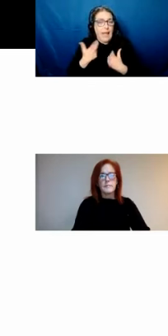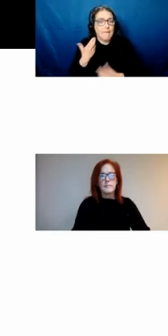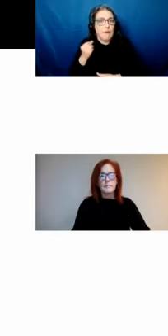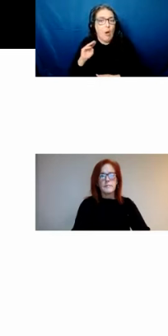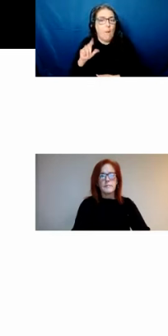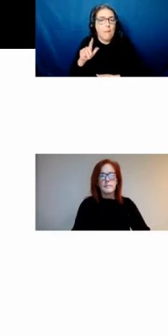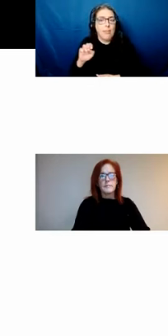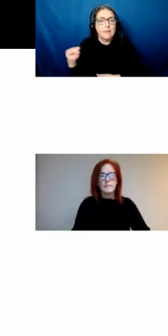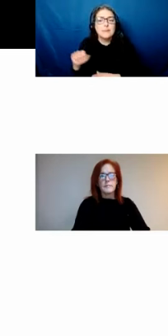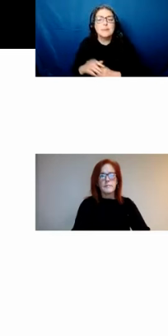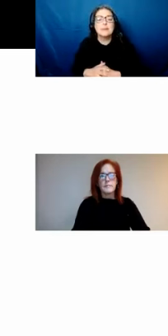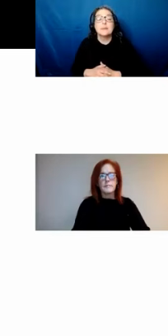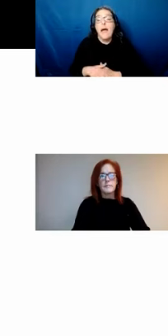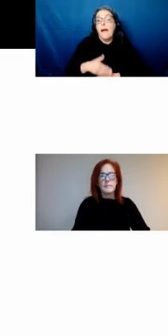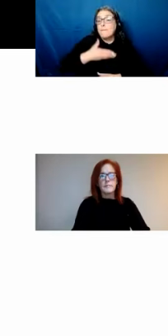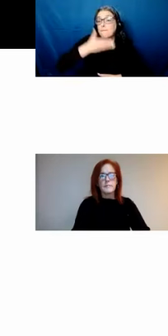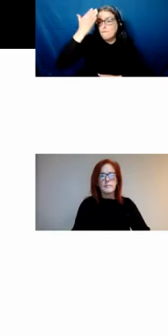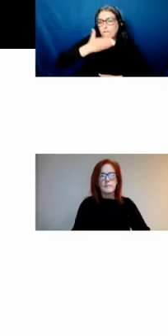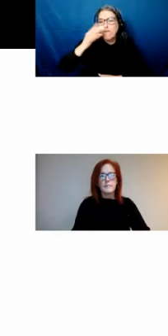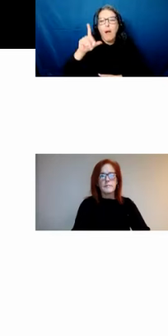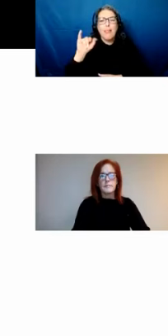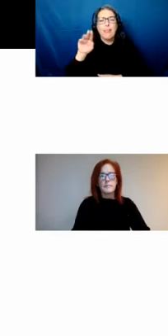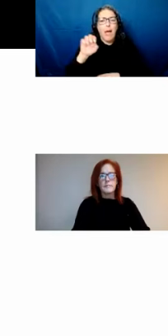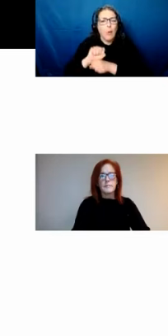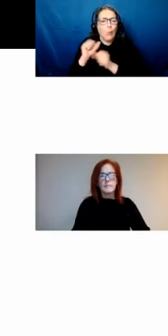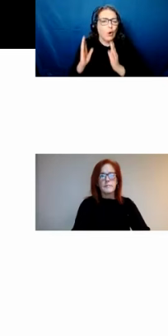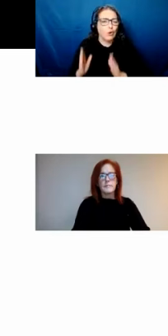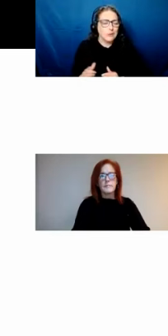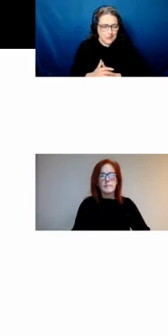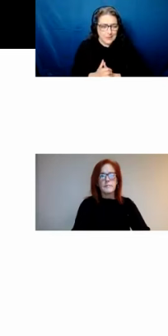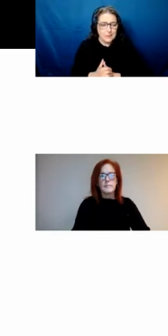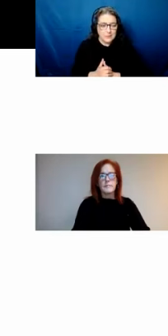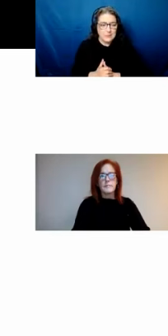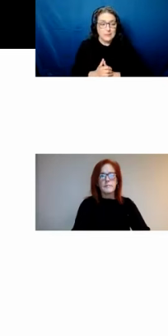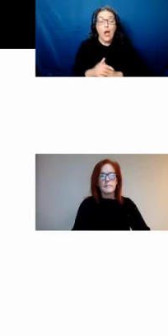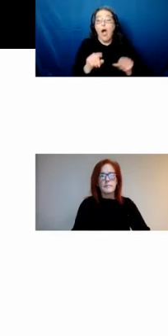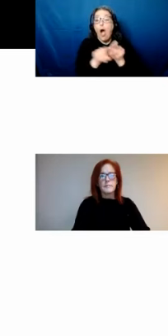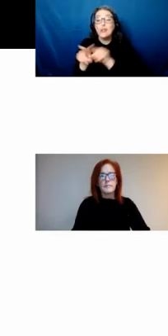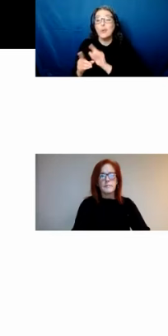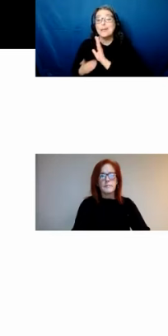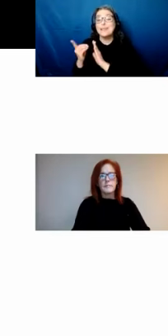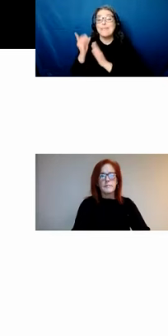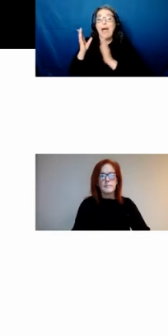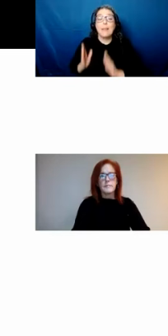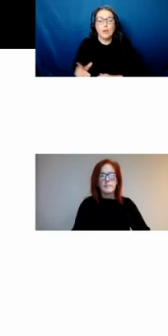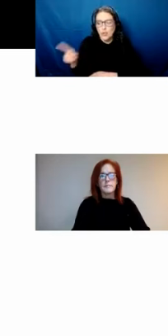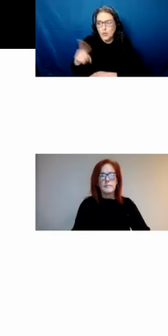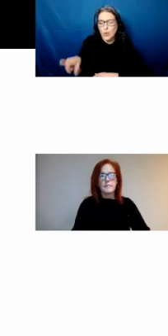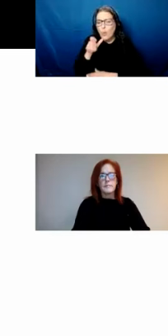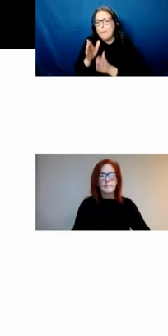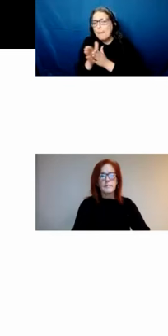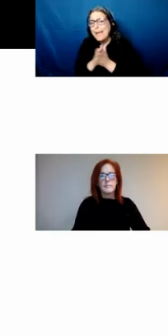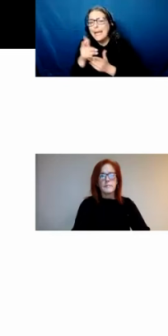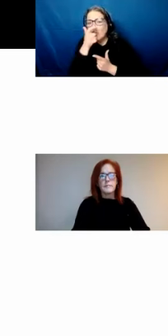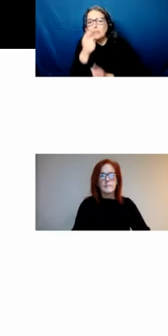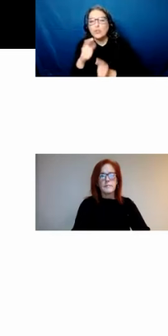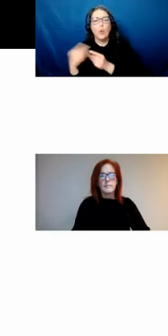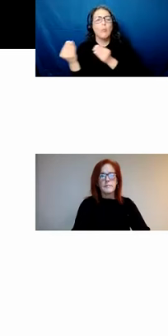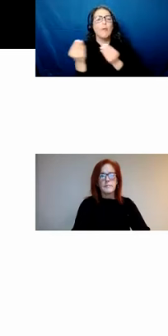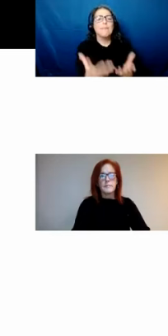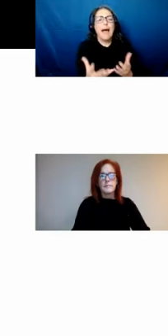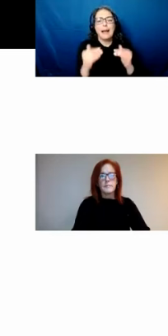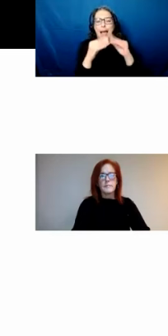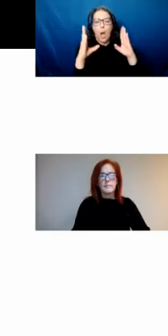Those slides and recordings are available on the website. If you're interested in learning a much more detailed -- in case you're getting interested in getting much more detail on HOME-ARP.